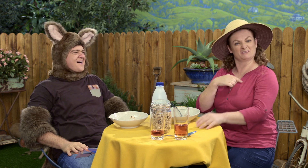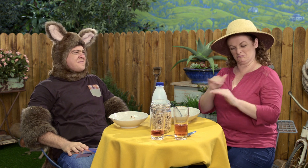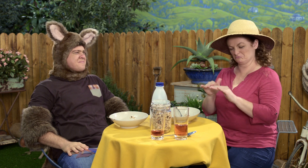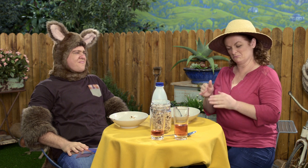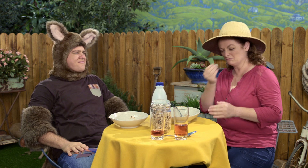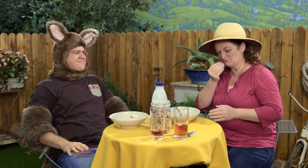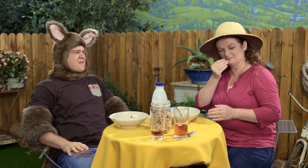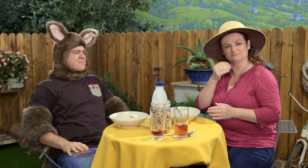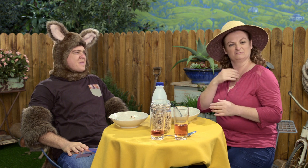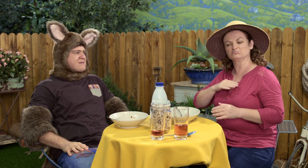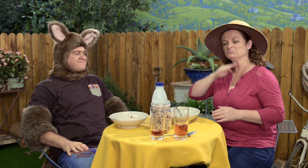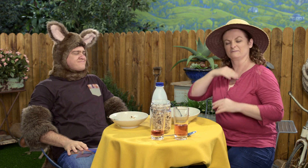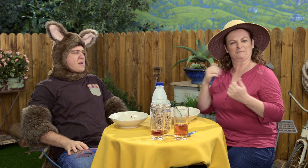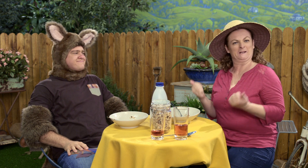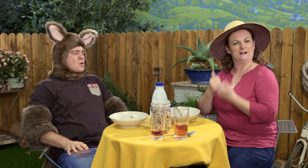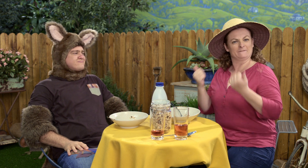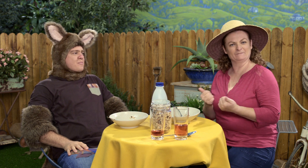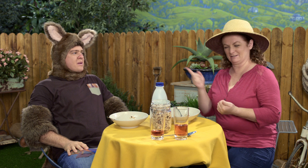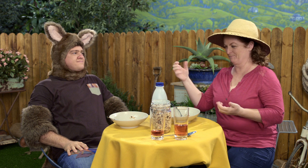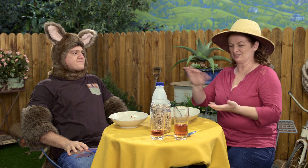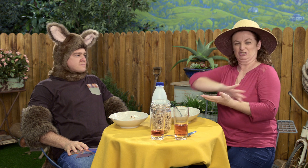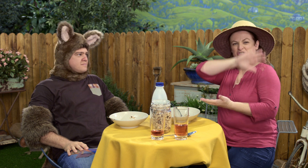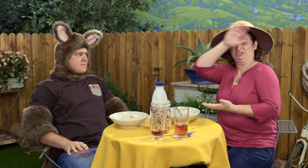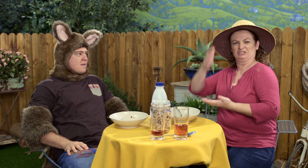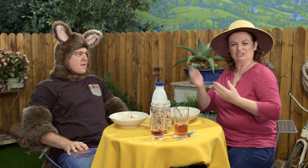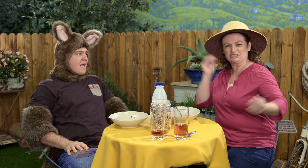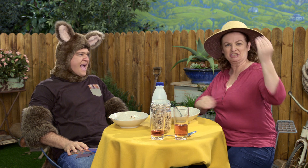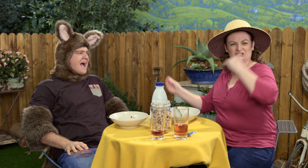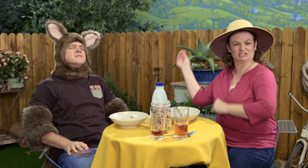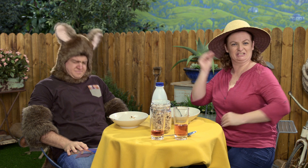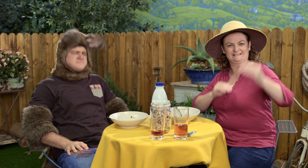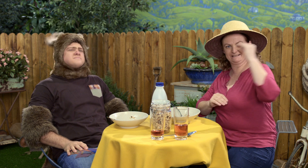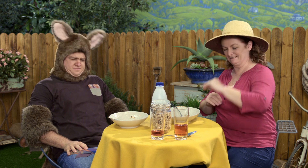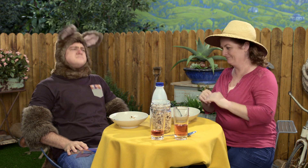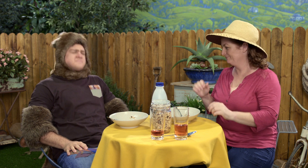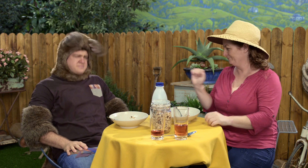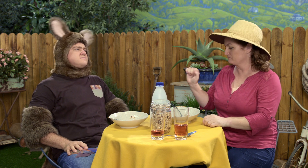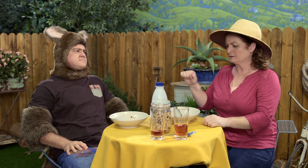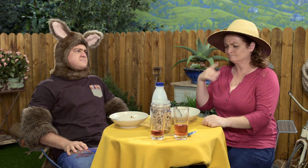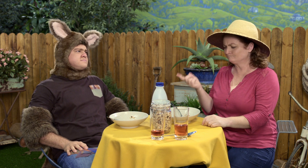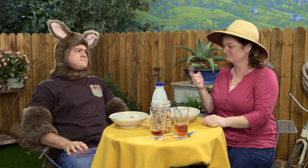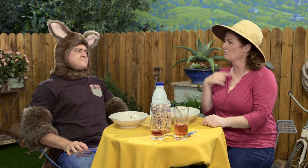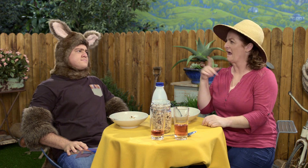Yes, I've only had a little bit. And that filled me up. Possum needs a lot of food to fill him up.